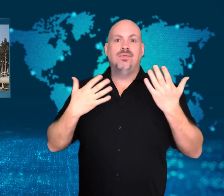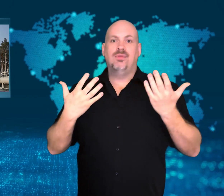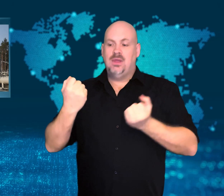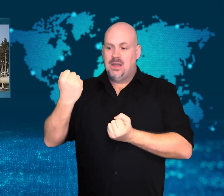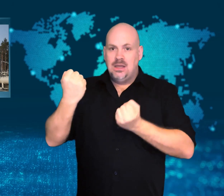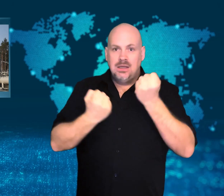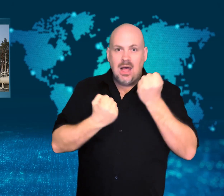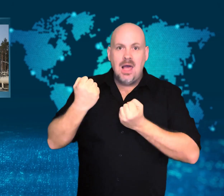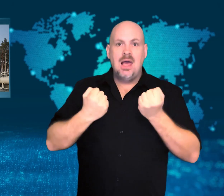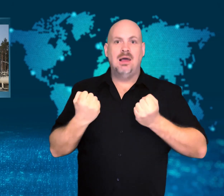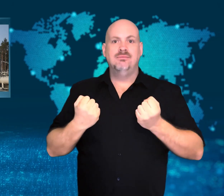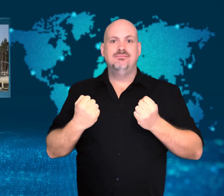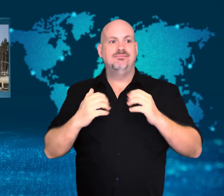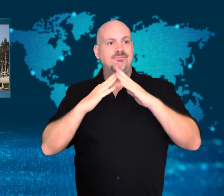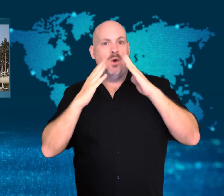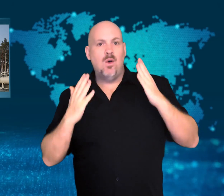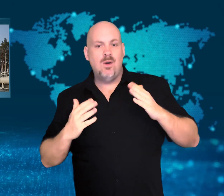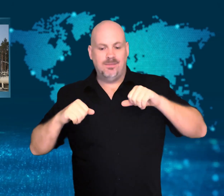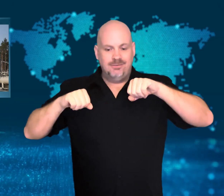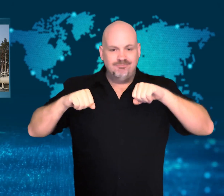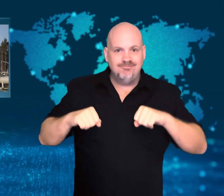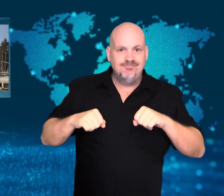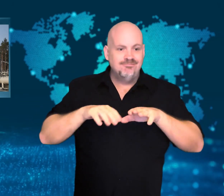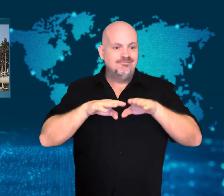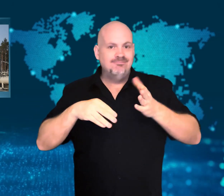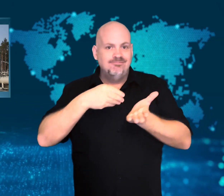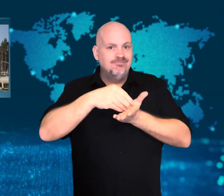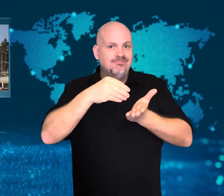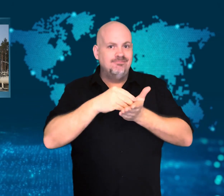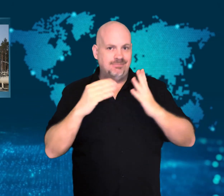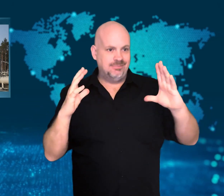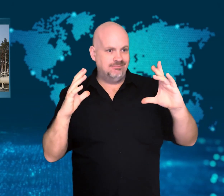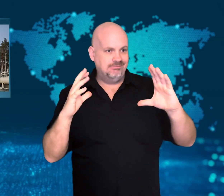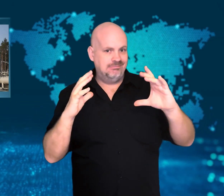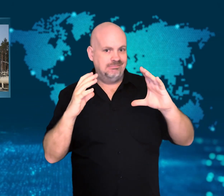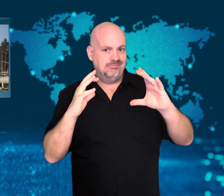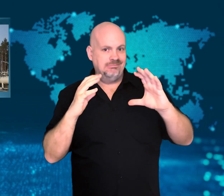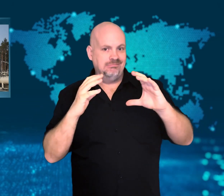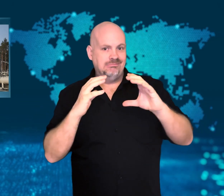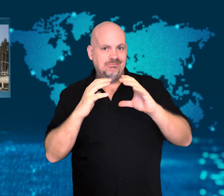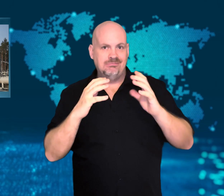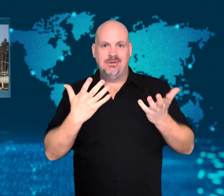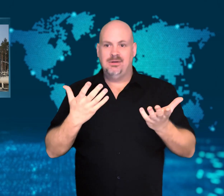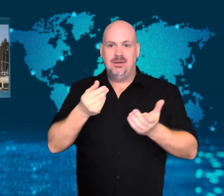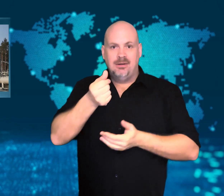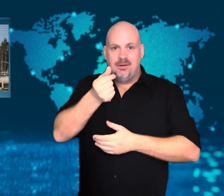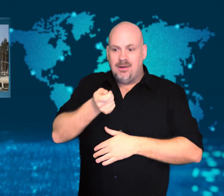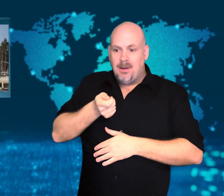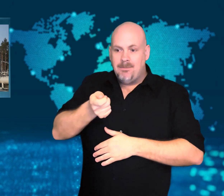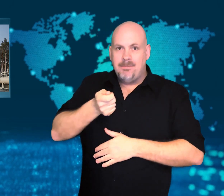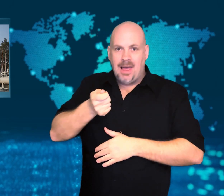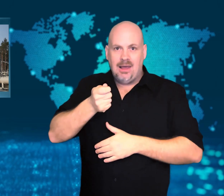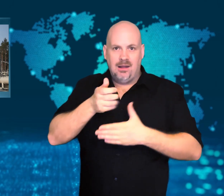cars, furniture, banking services,